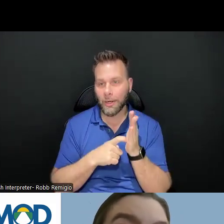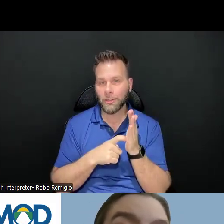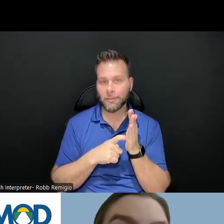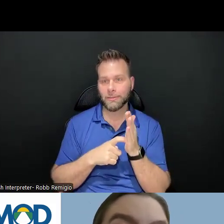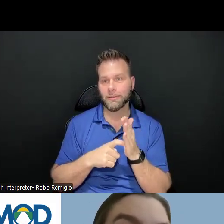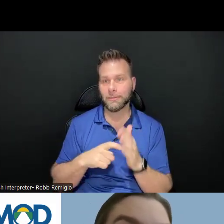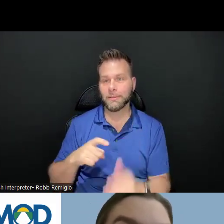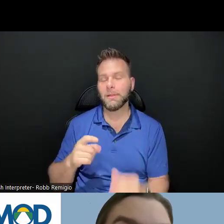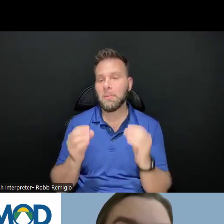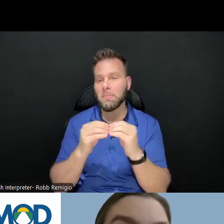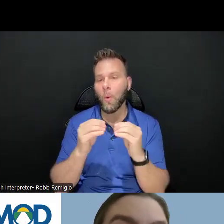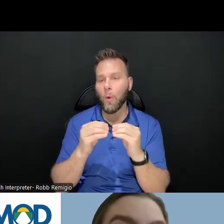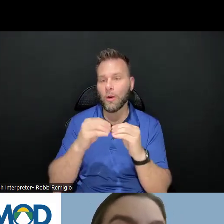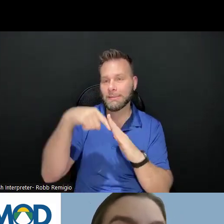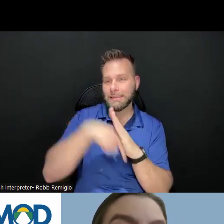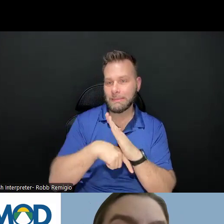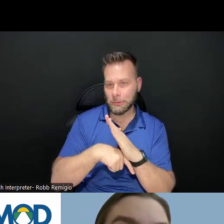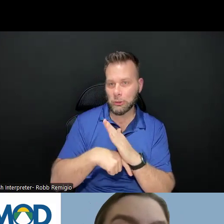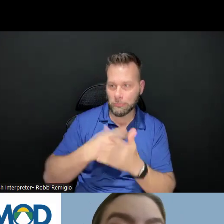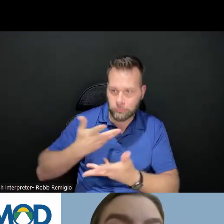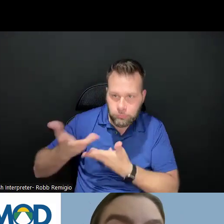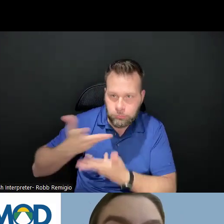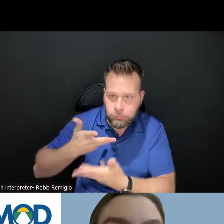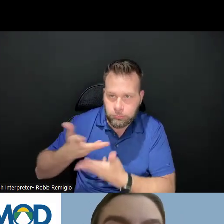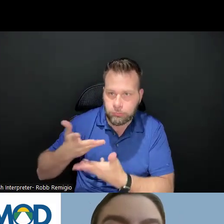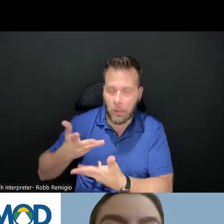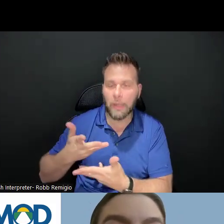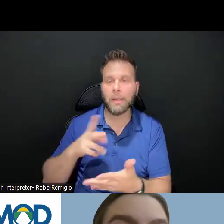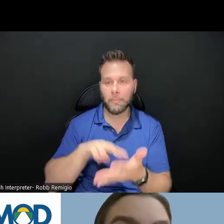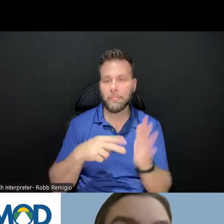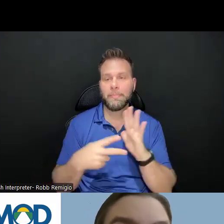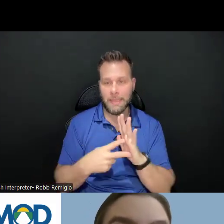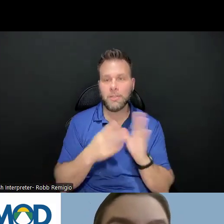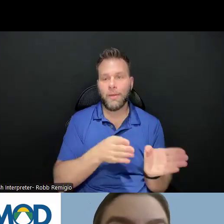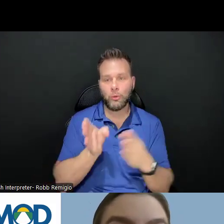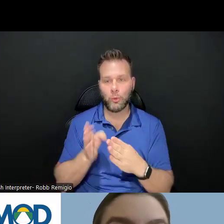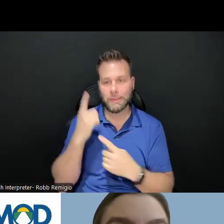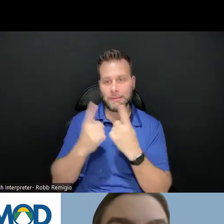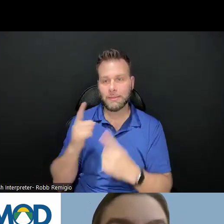that is going to require a much deeper level of interaction, and so you're going to be looking at